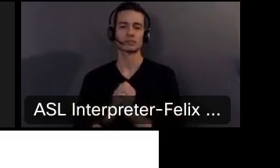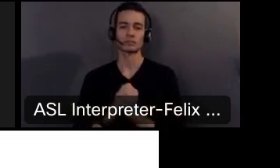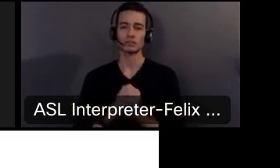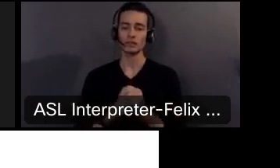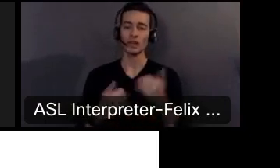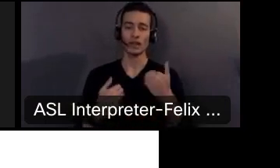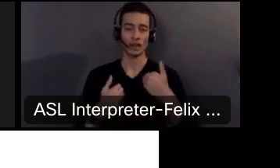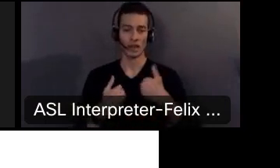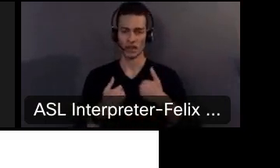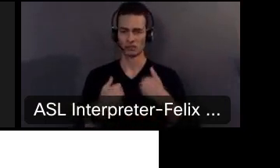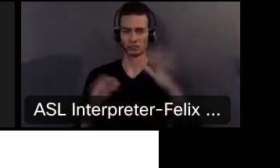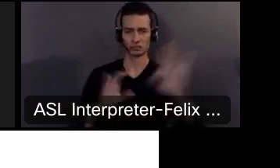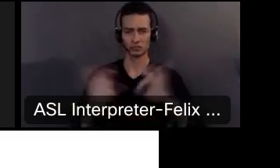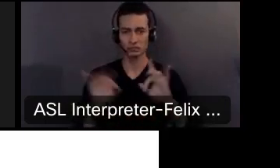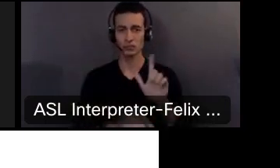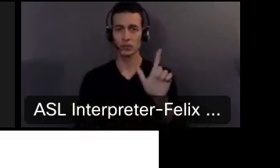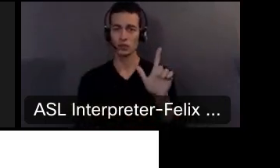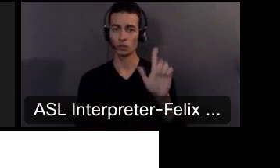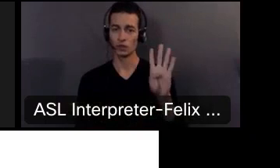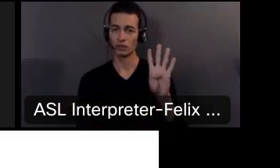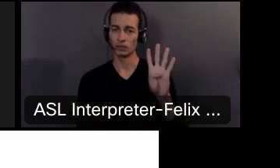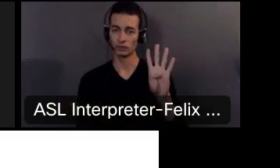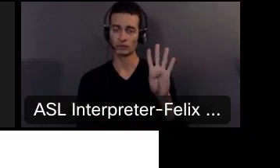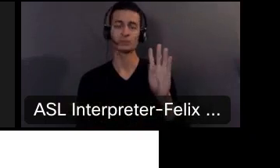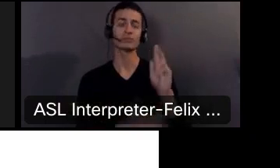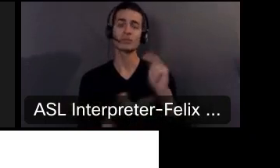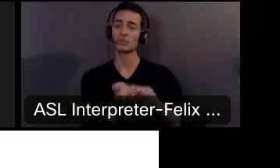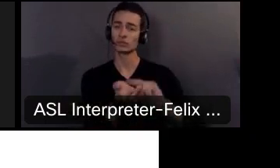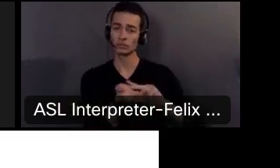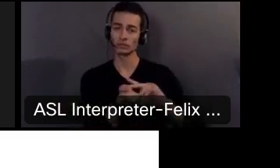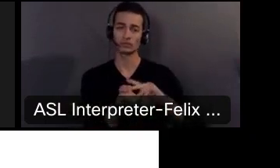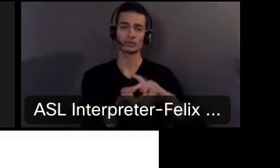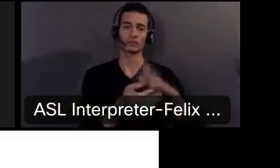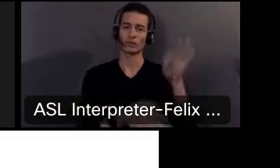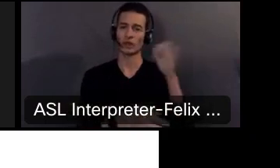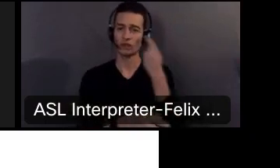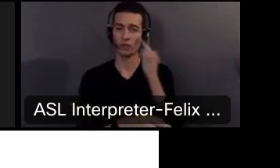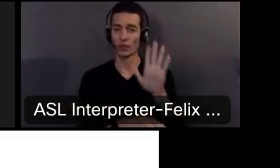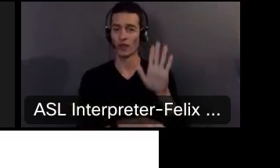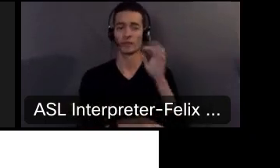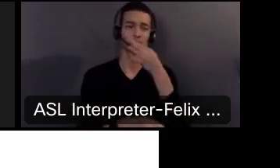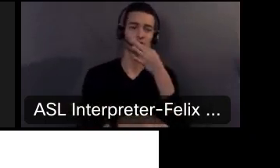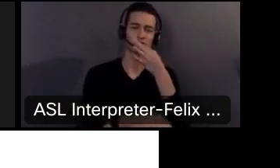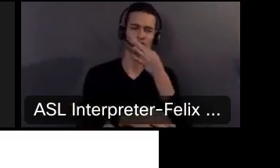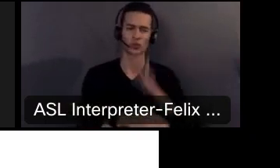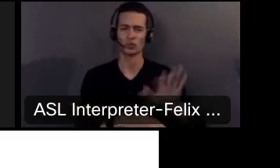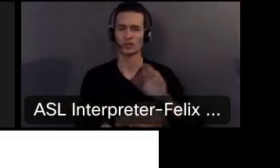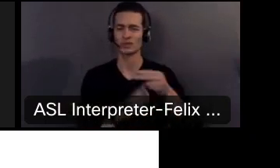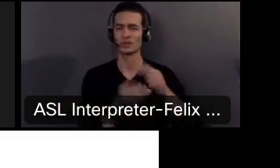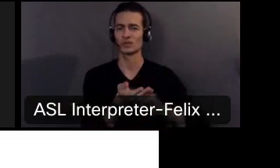Clinical nursing 24 excuse me for nurses were recognized system wide for their efforts in leadership.